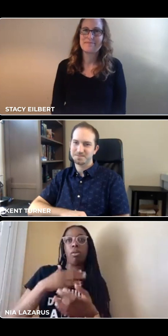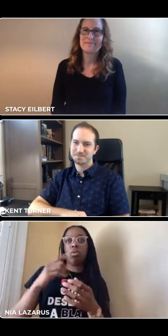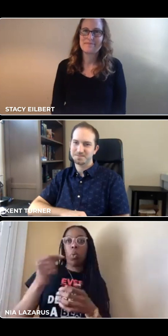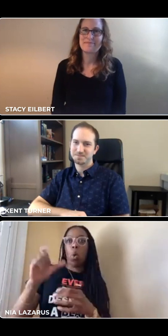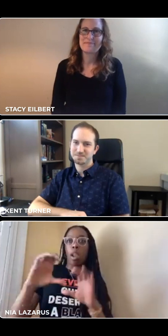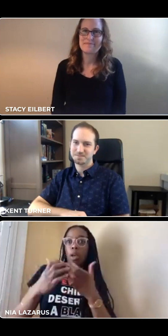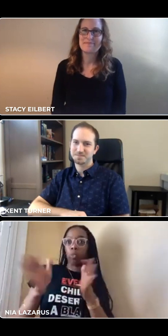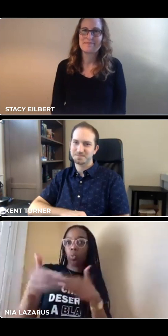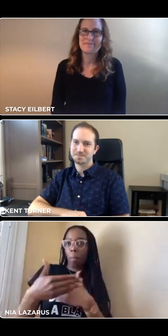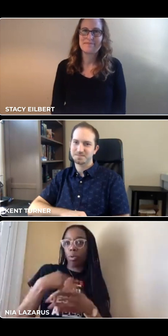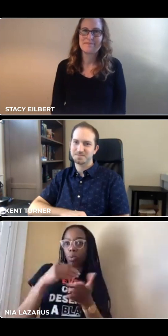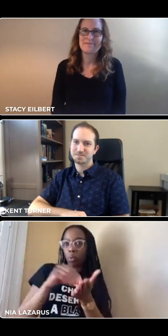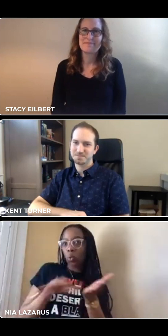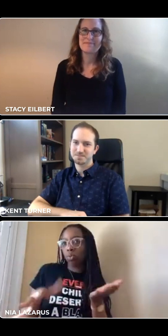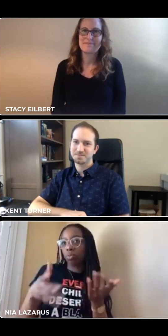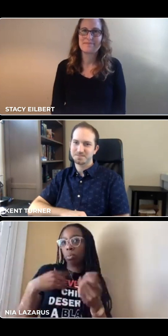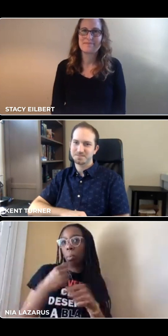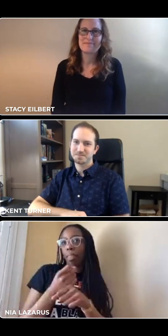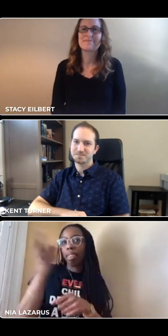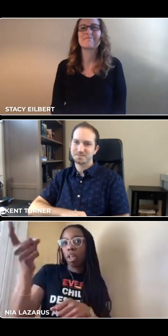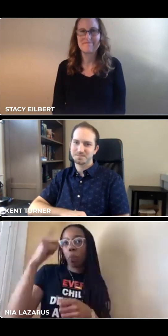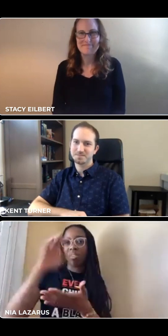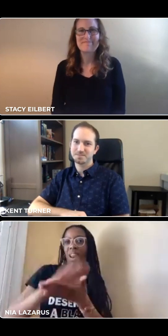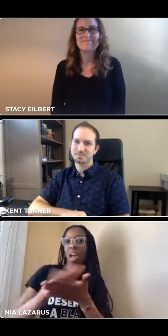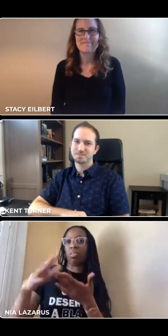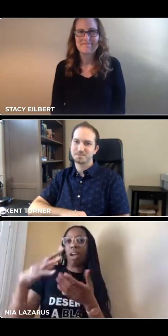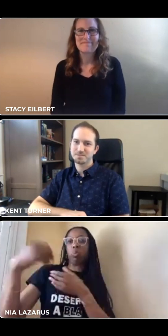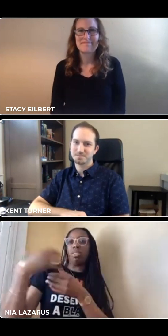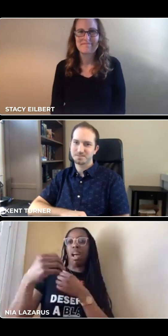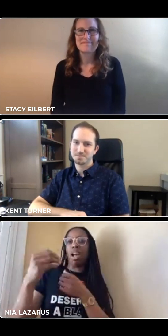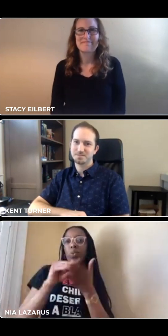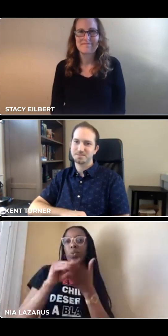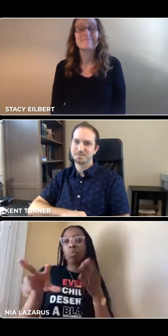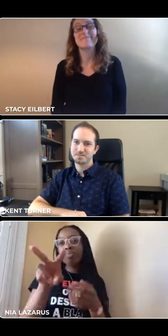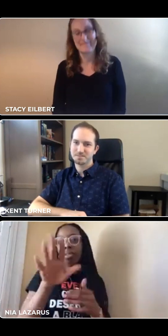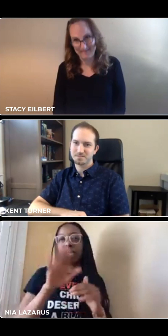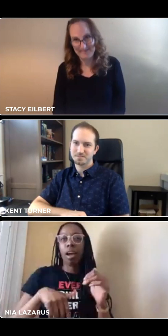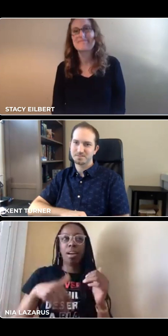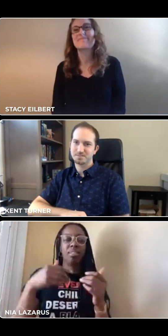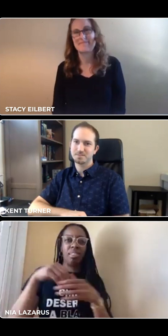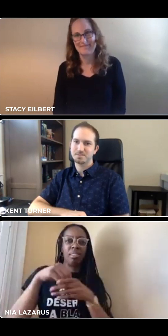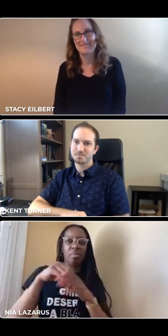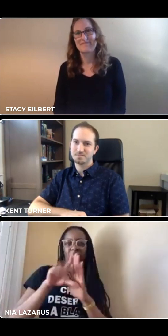I make videos for my classroom. I have students, and I expose them to the classroom.